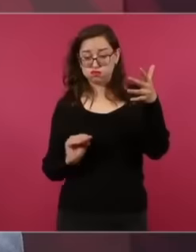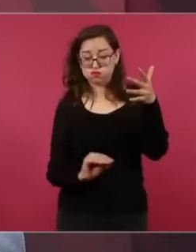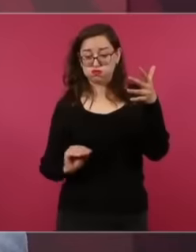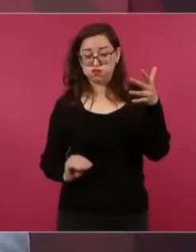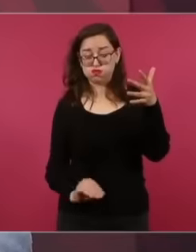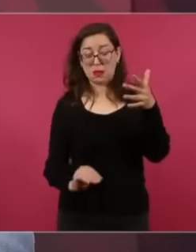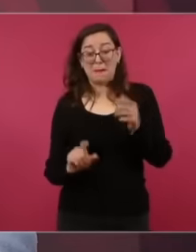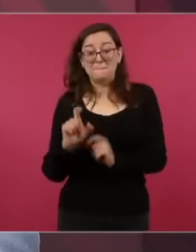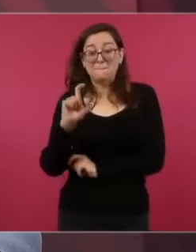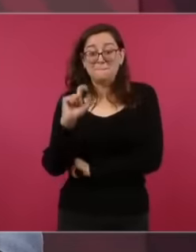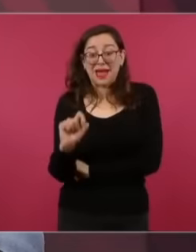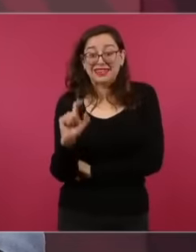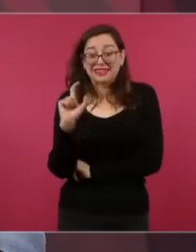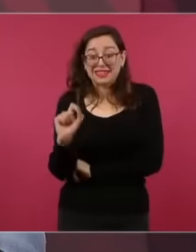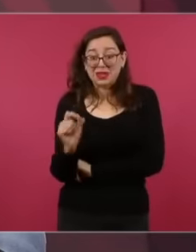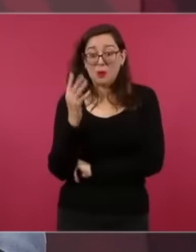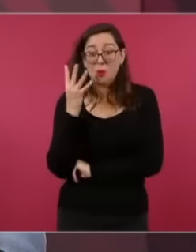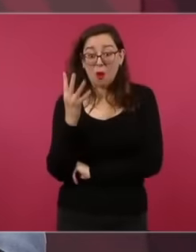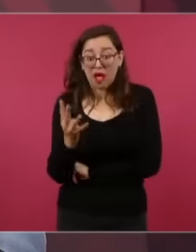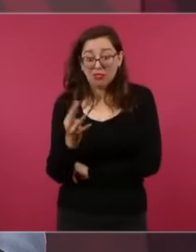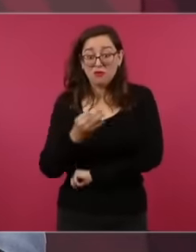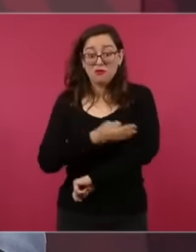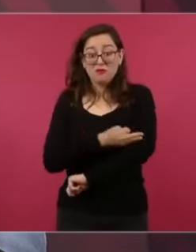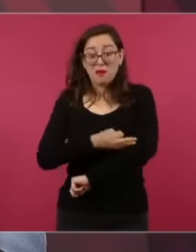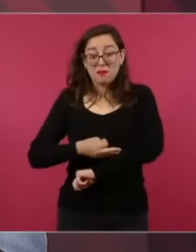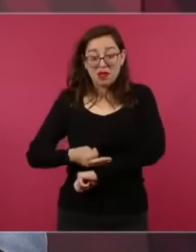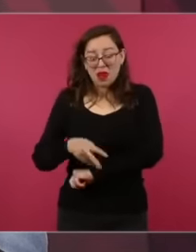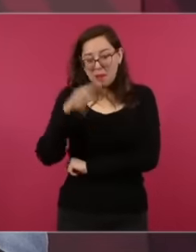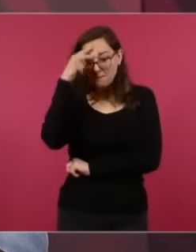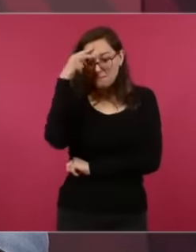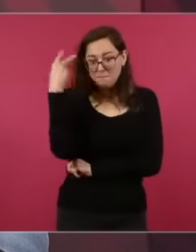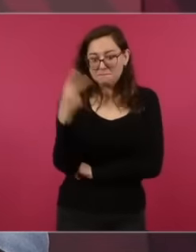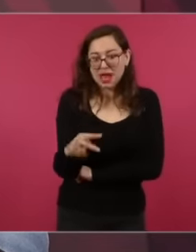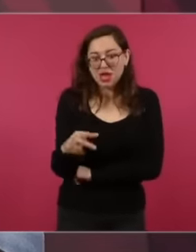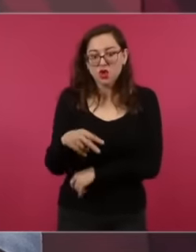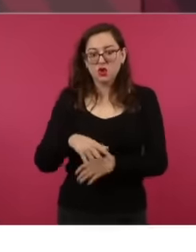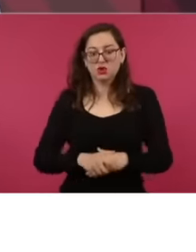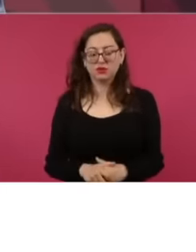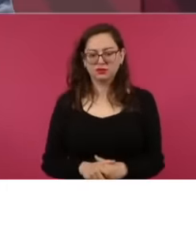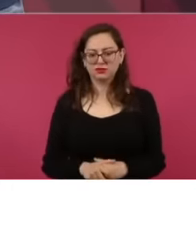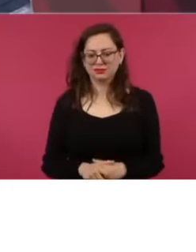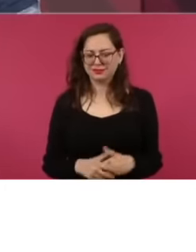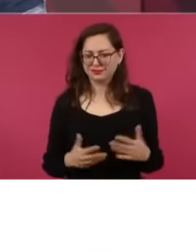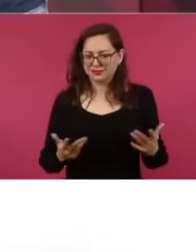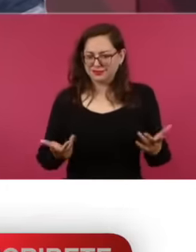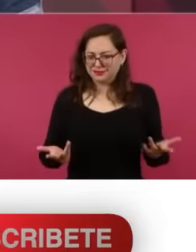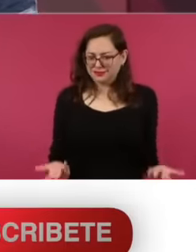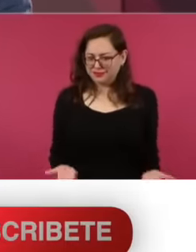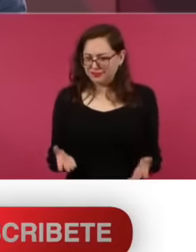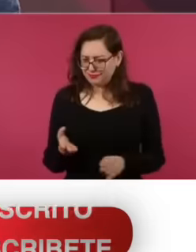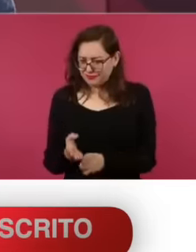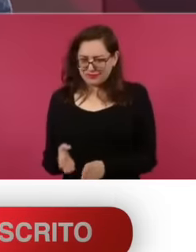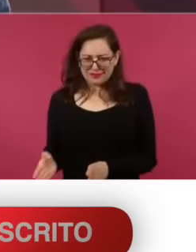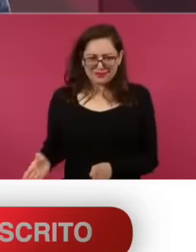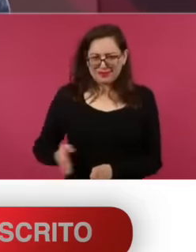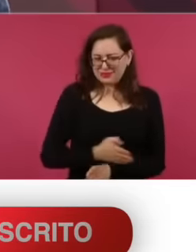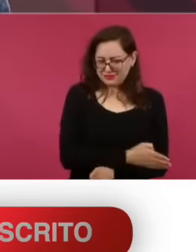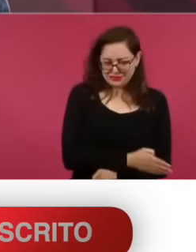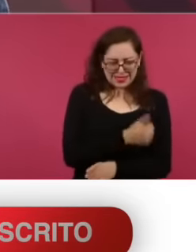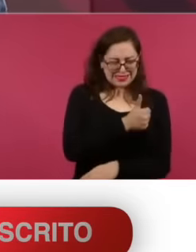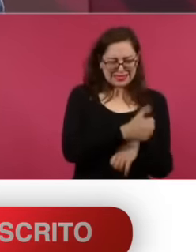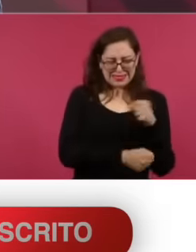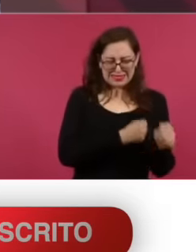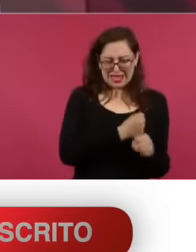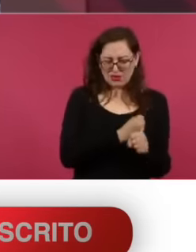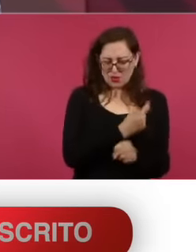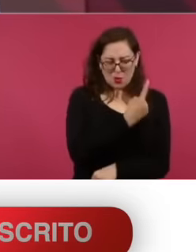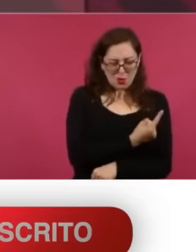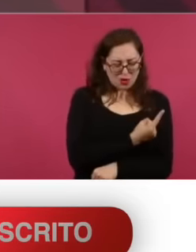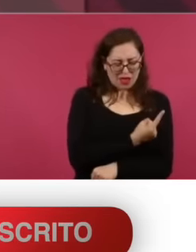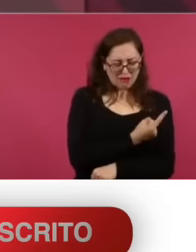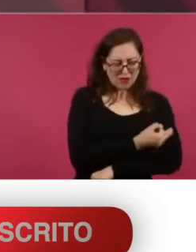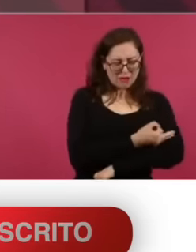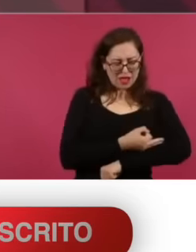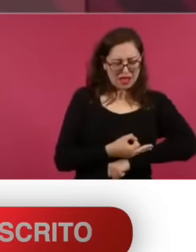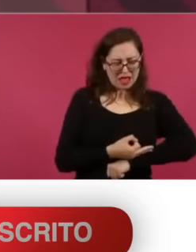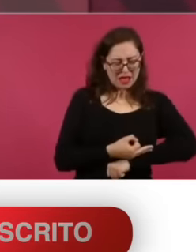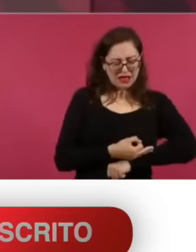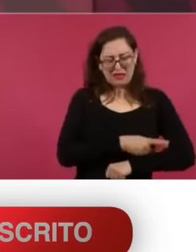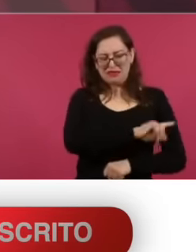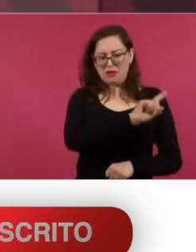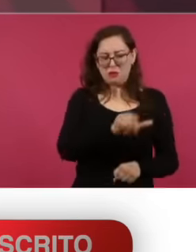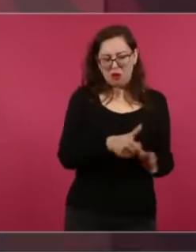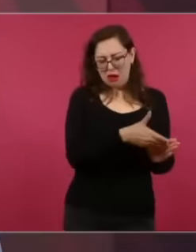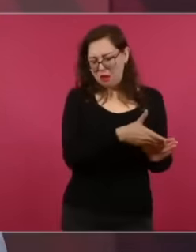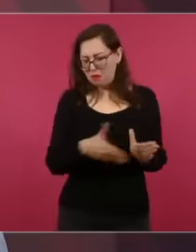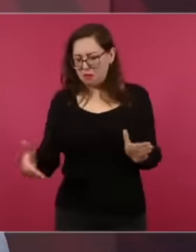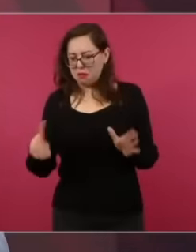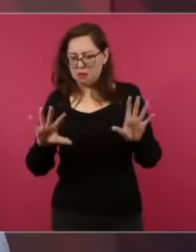24 already appeared and in 88 at the beginning of the government, a family and those